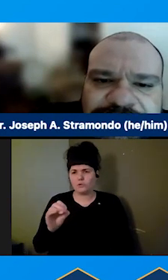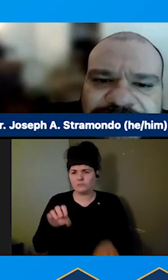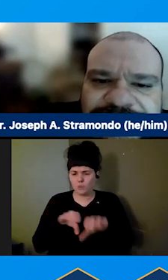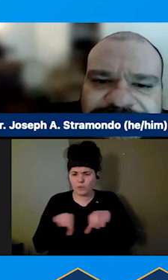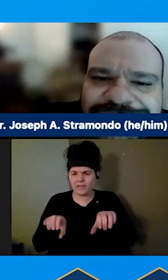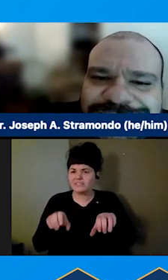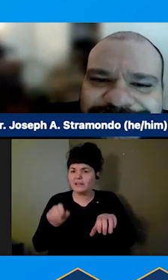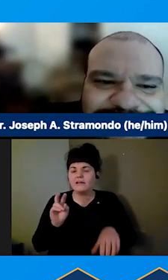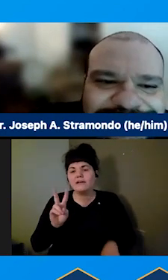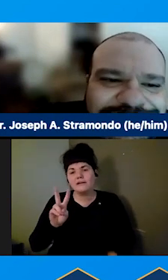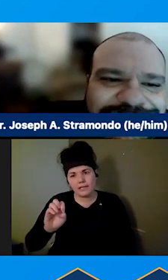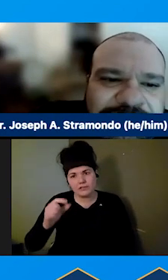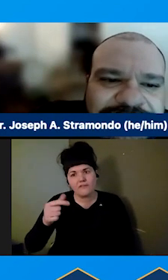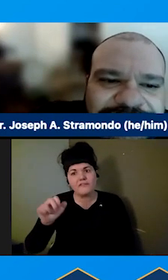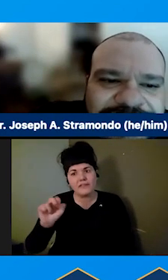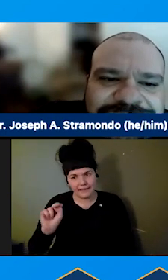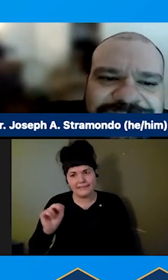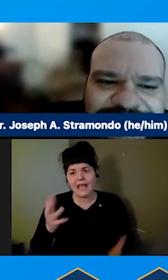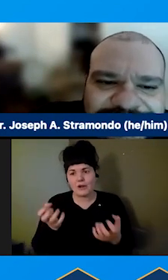burritos. These are vegan. I don't want to offend anyone in